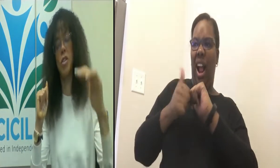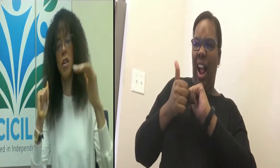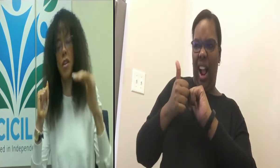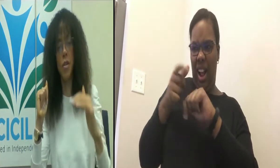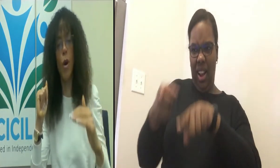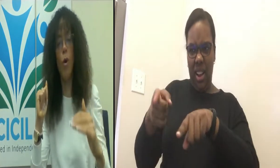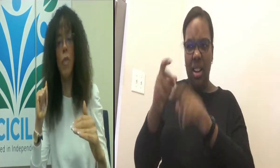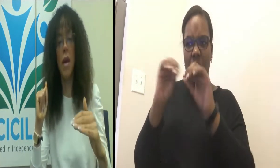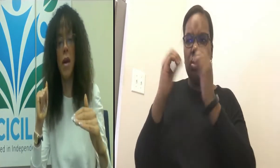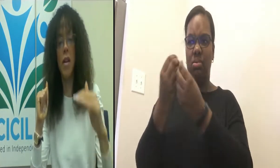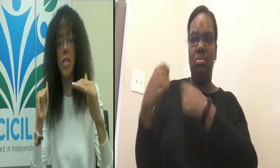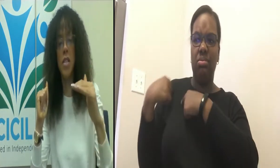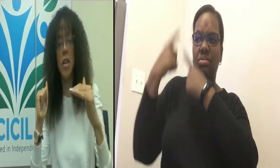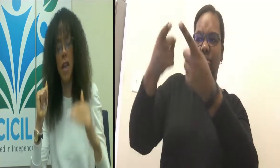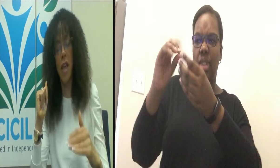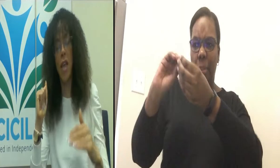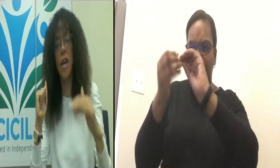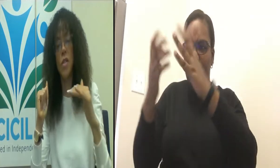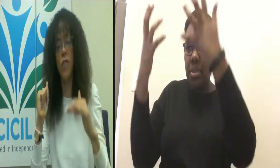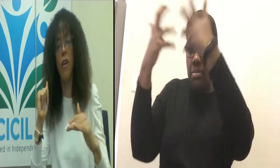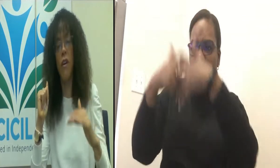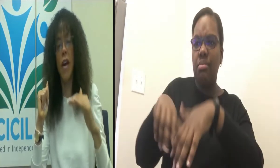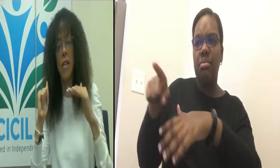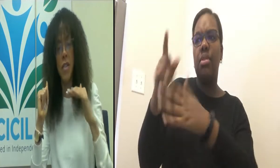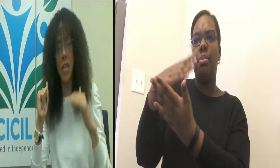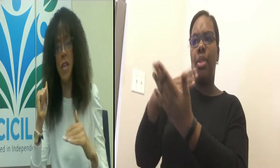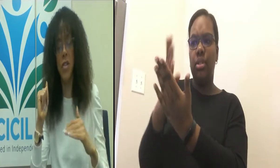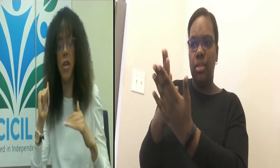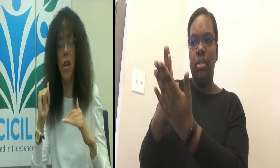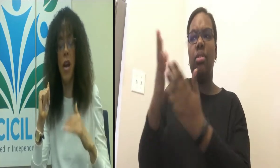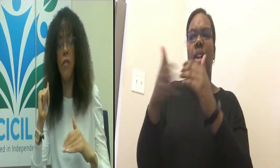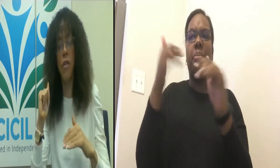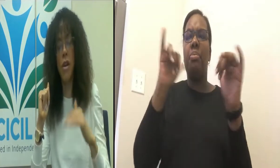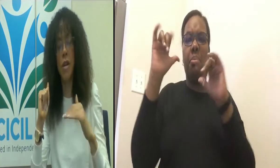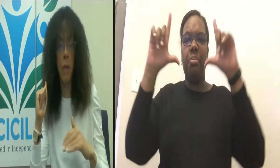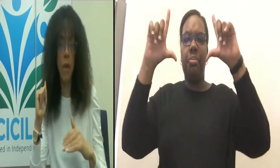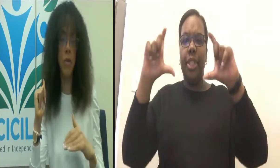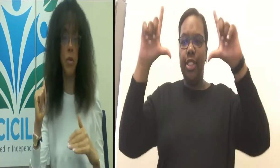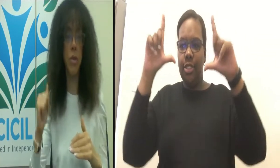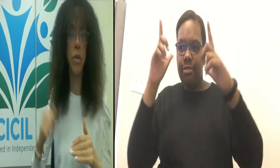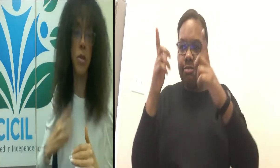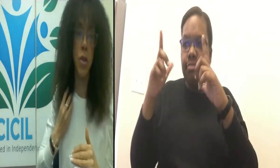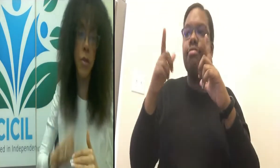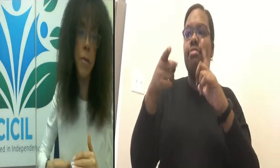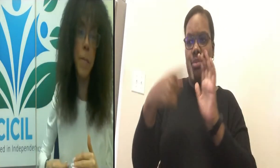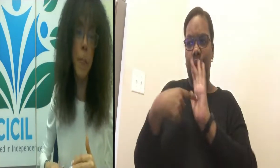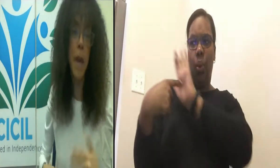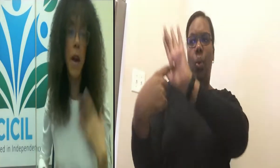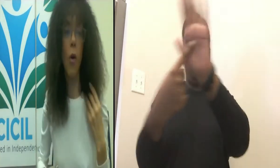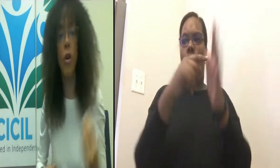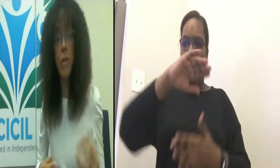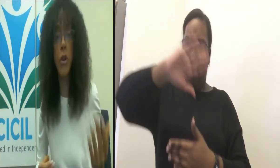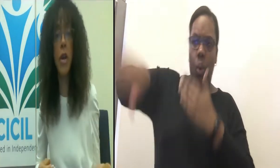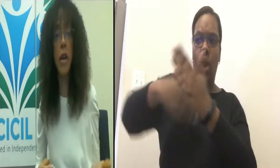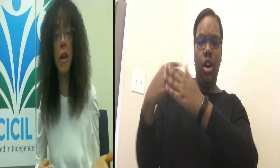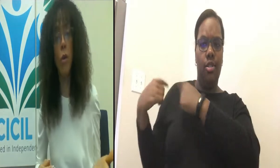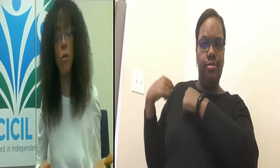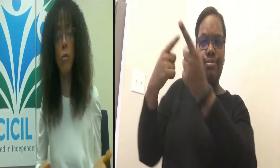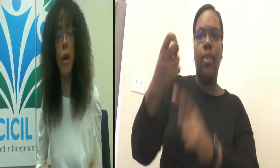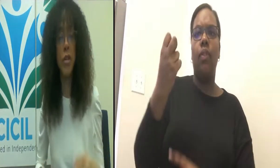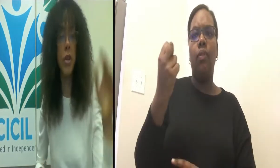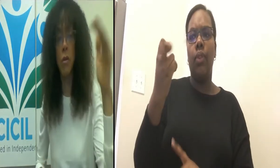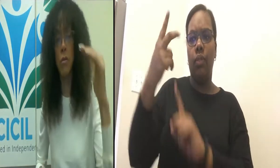line by line what an organization is hoping to hit as far as each and every